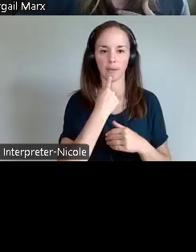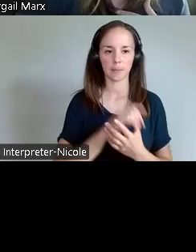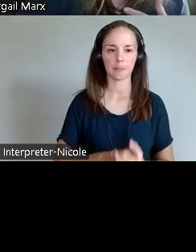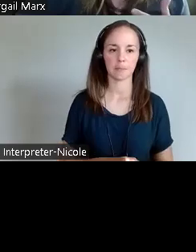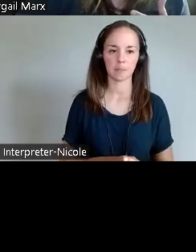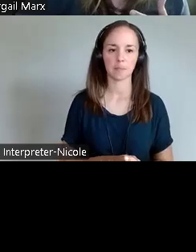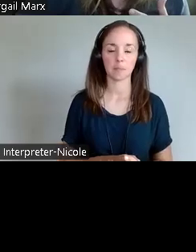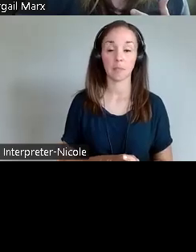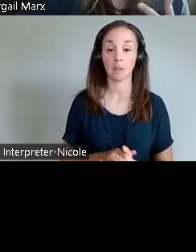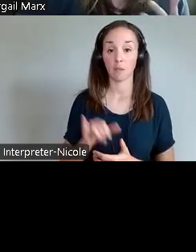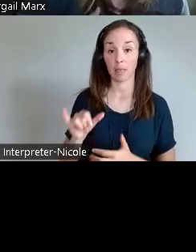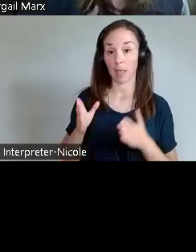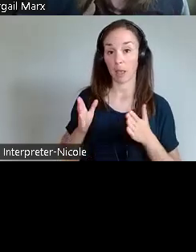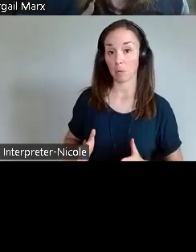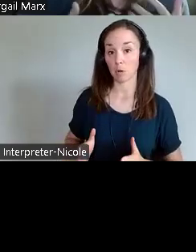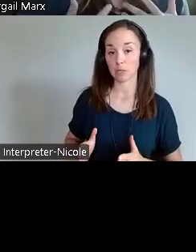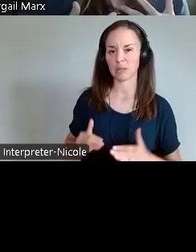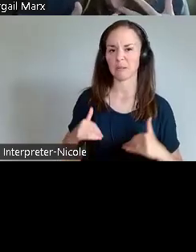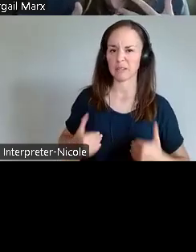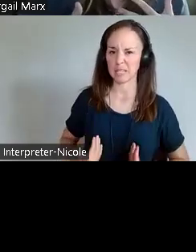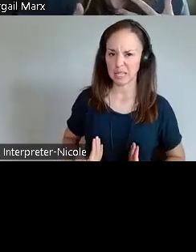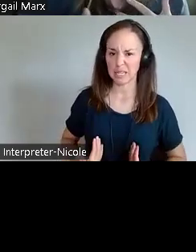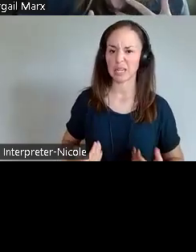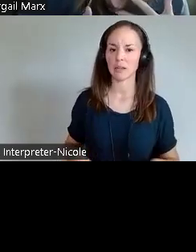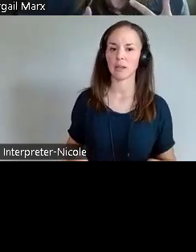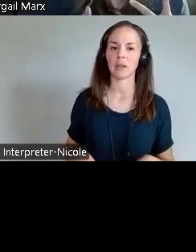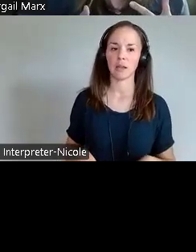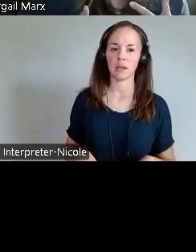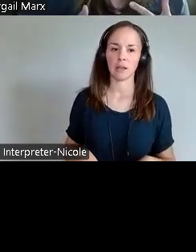For this person especially, fatigue and breath support play a big role in that,